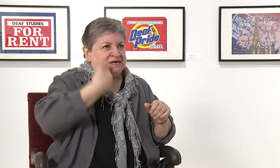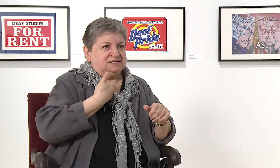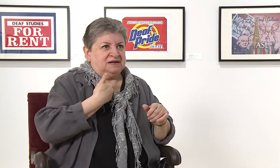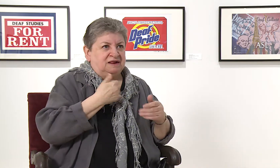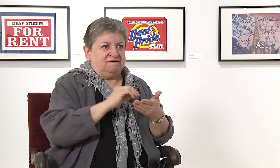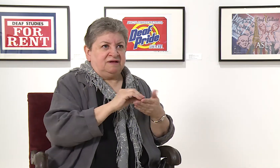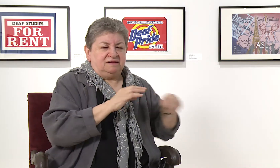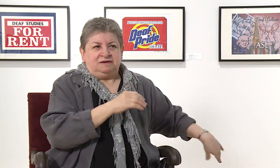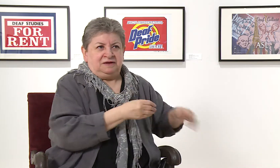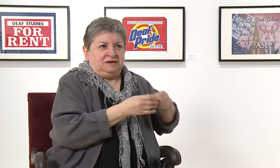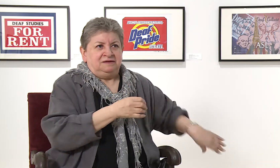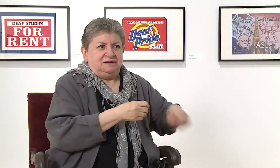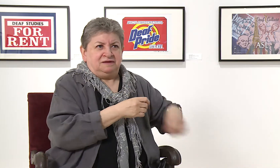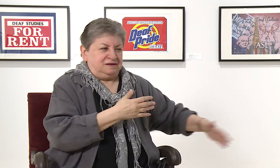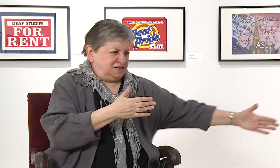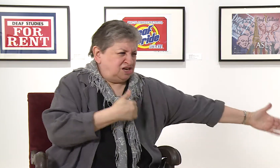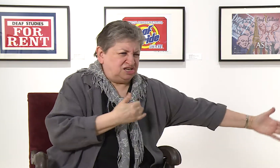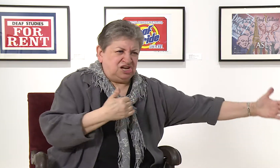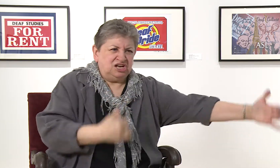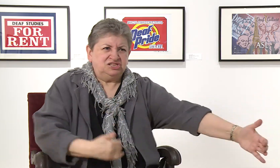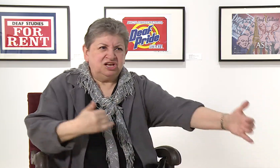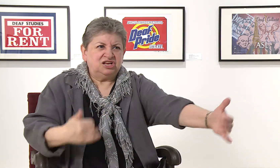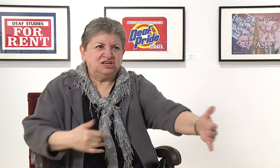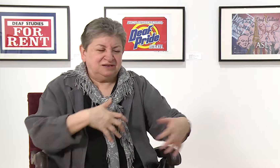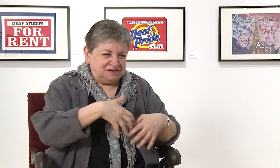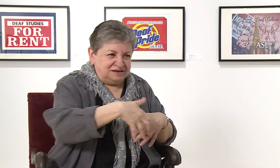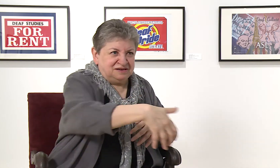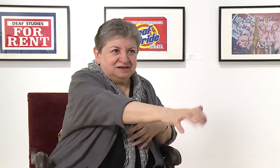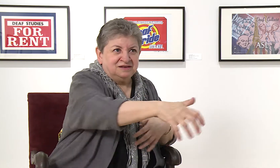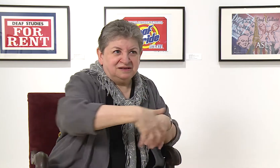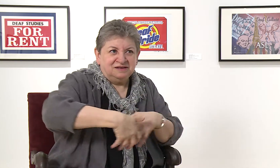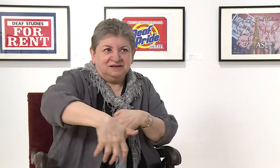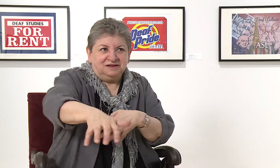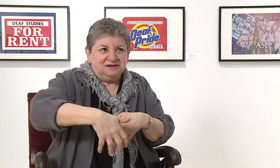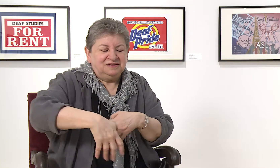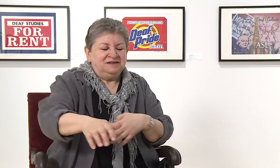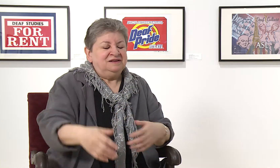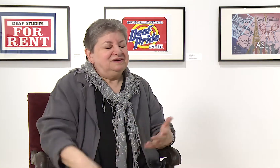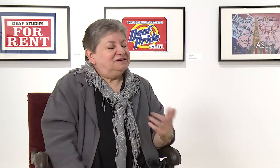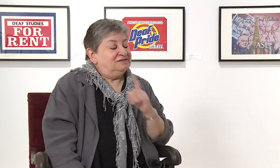Over the years, I had collected entire filing cabinets of notes